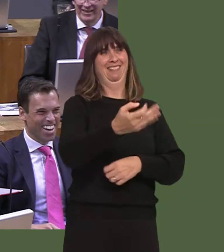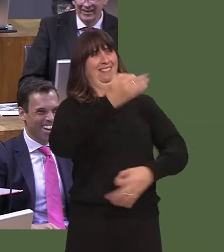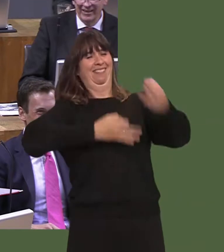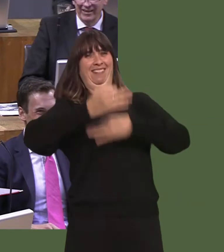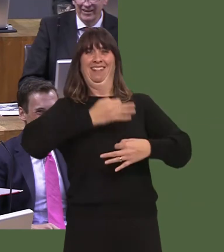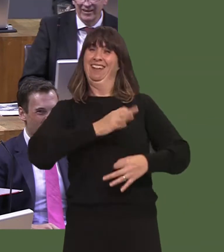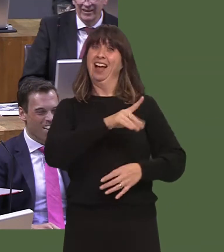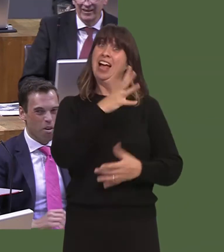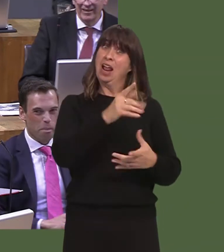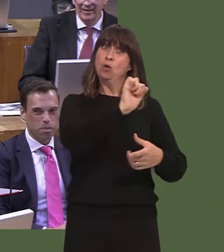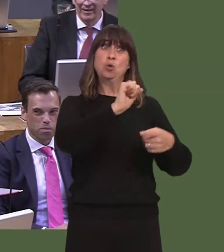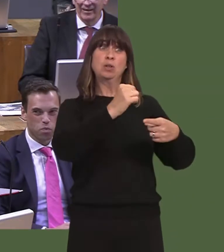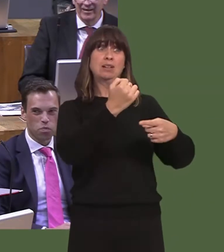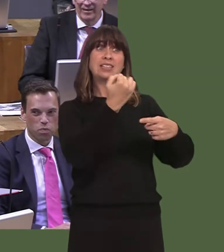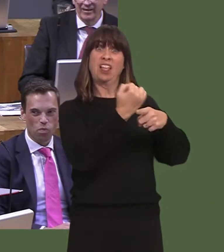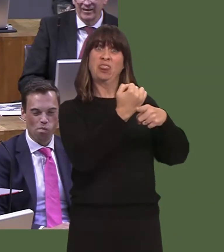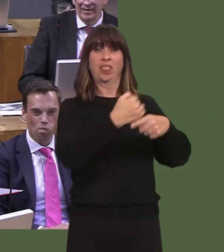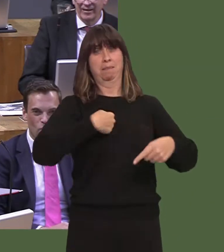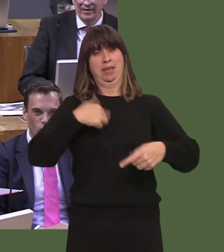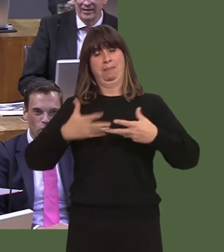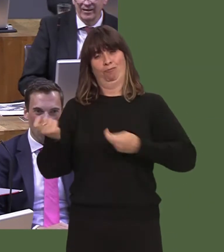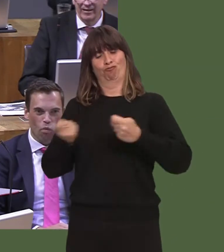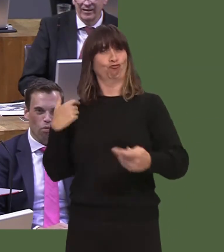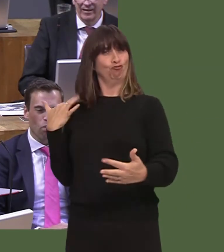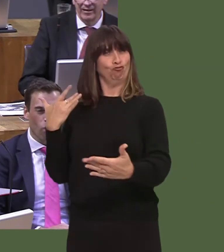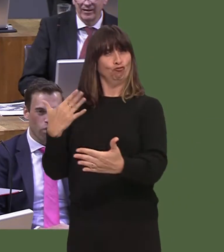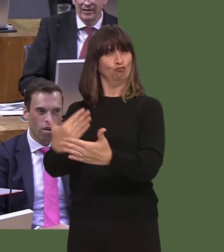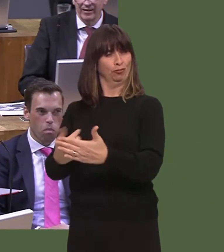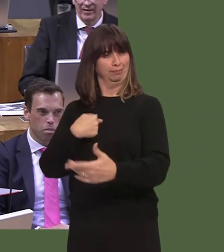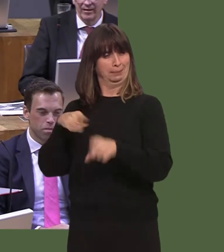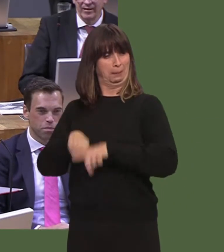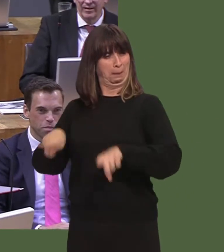He is the tenth party leader that I have faced across this Chamber, which tells you something